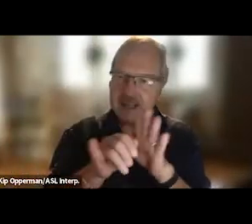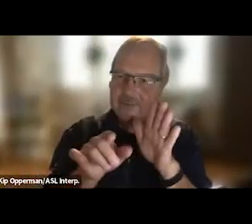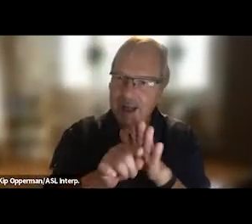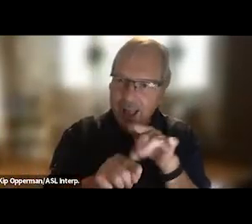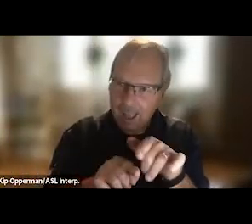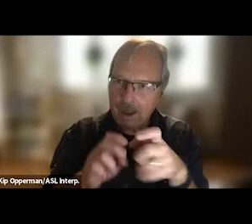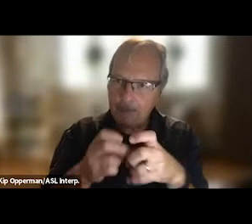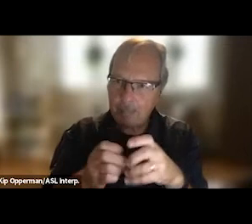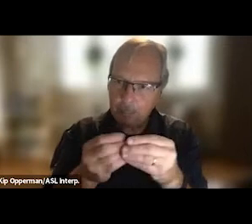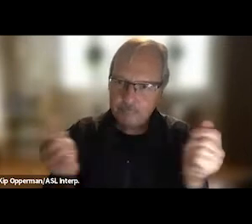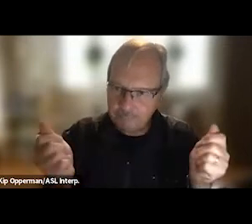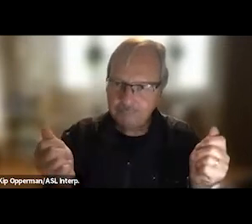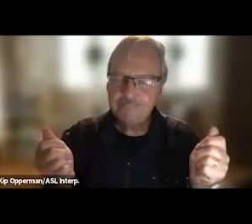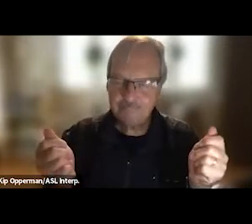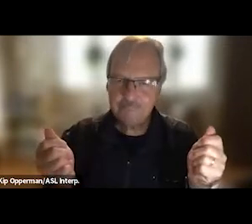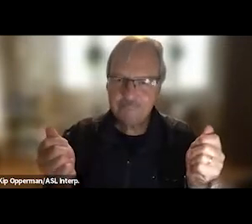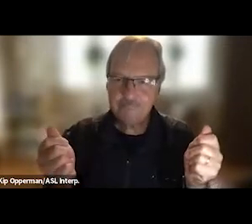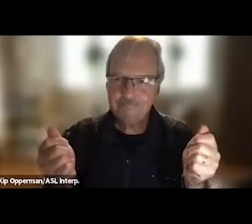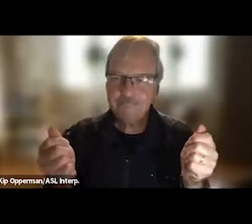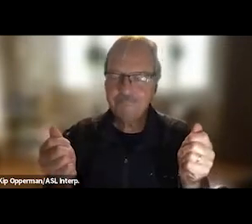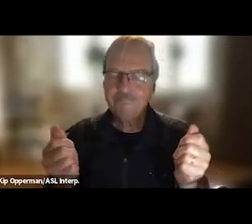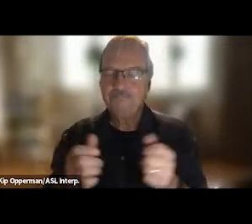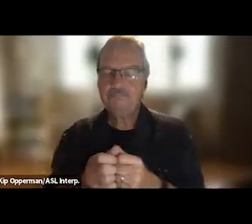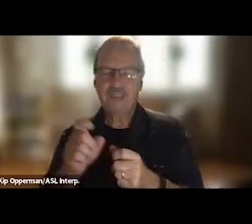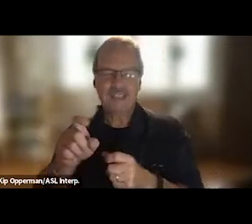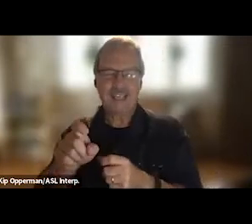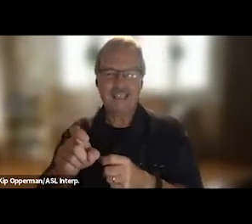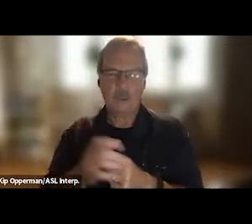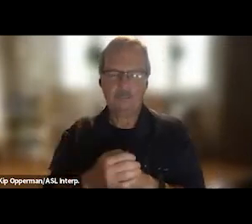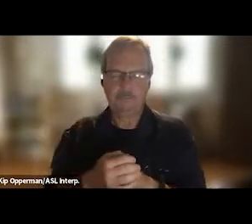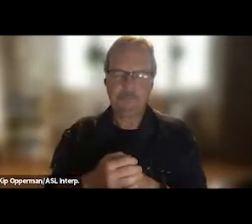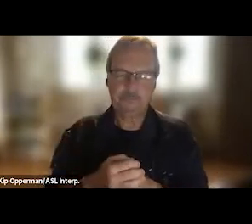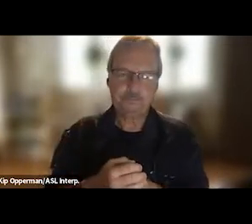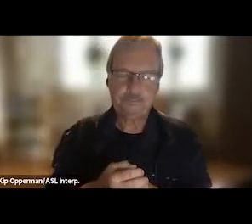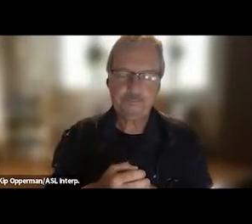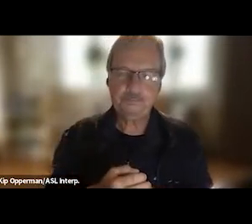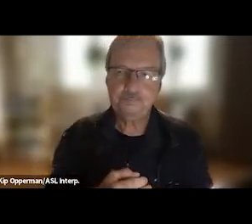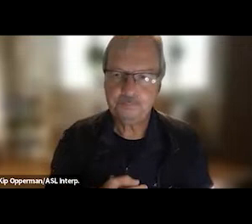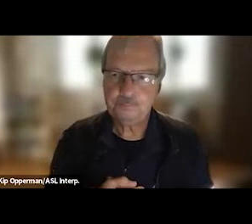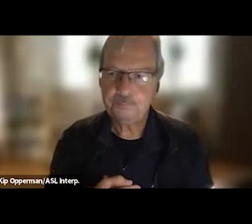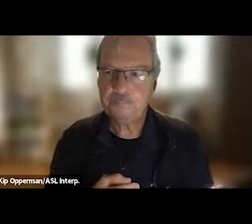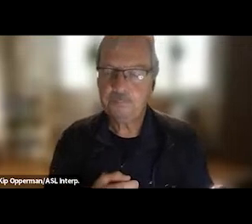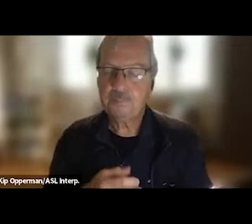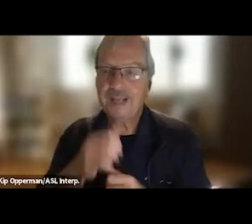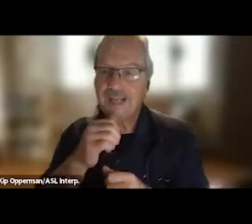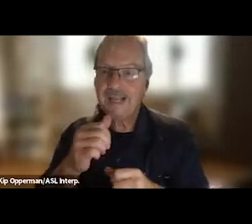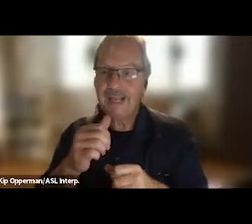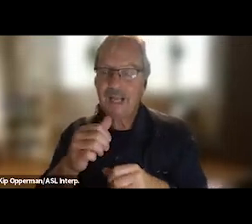and to pivot and make any course corrections that are necessary. And then not long after adding Suboxone